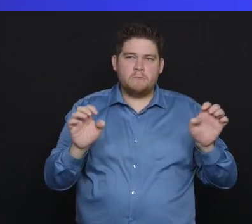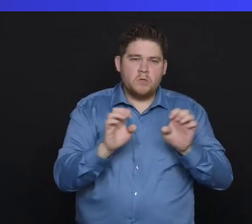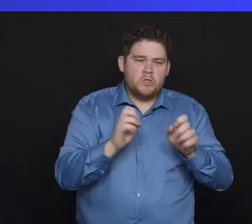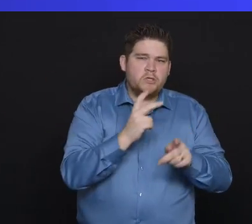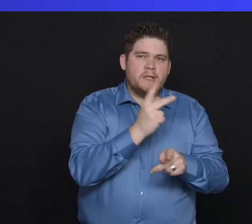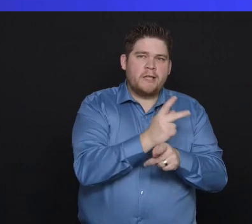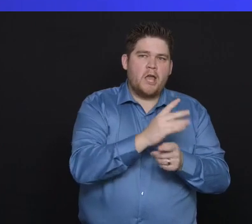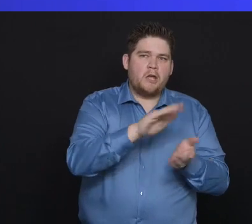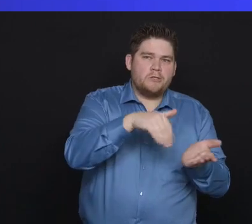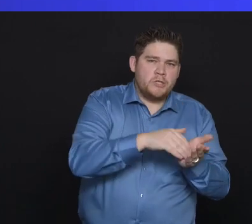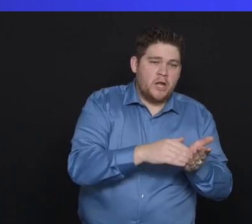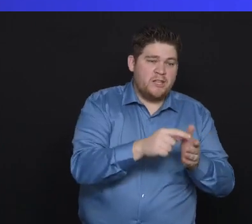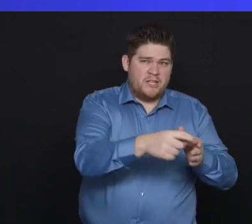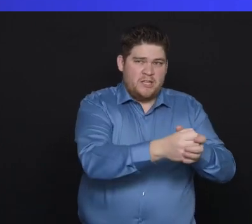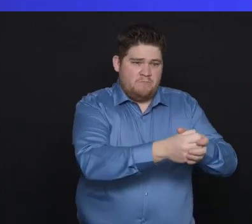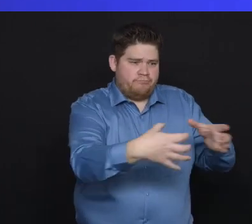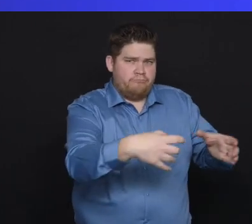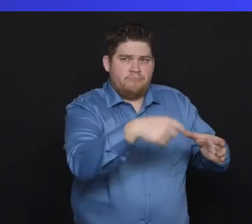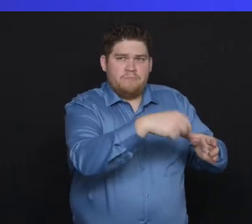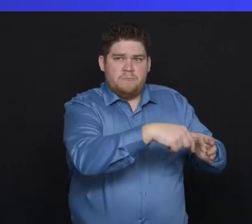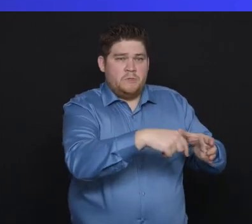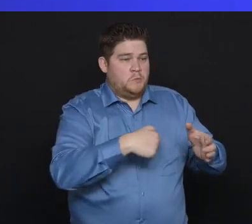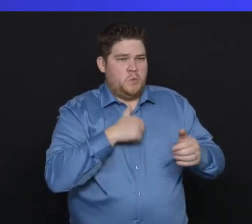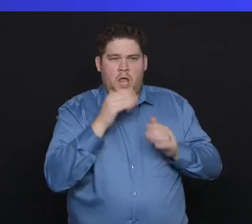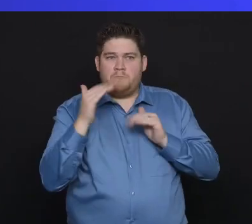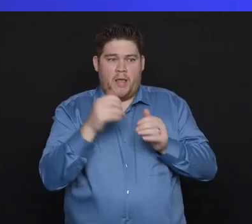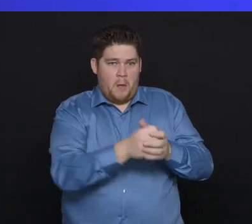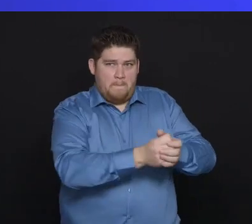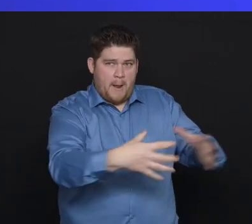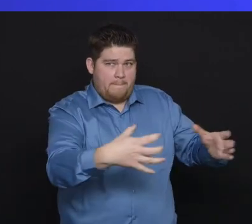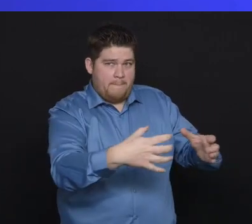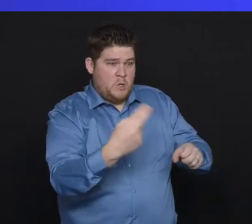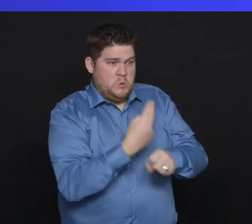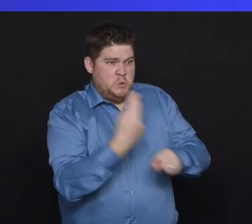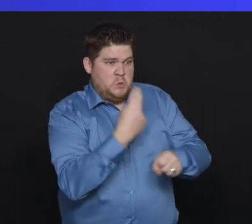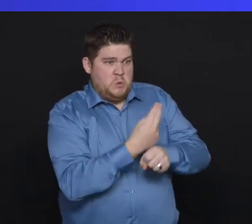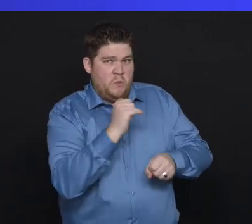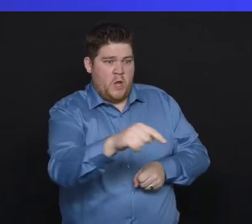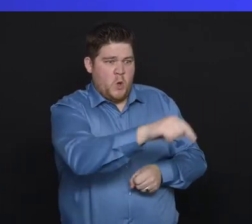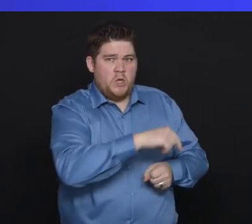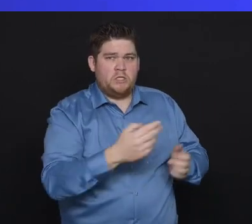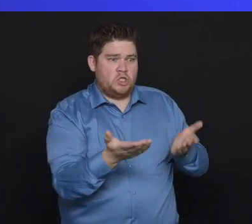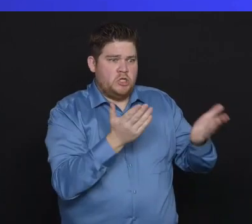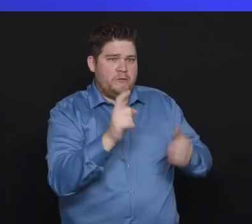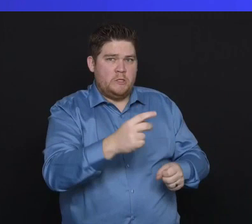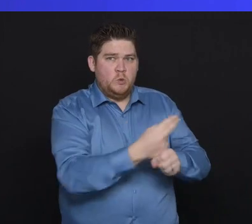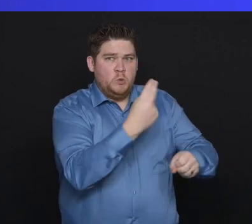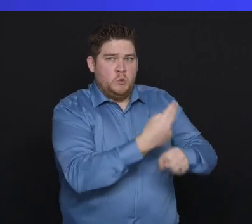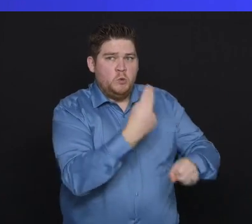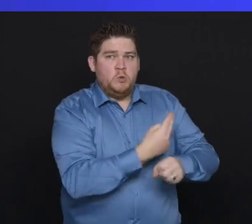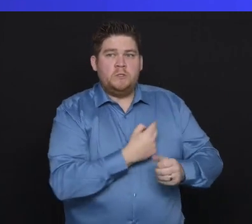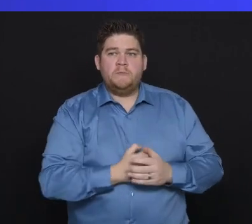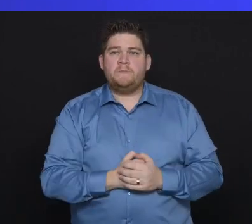we've imagined the use to which some of them would be put in the last few weeks. The people working there are extraordinary.